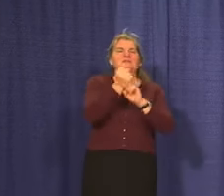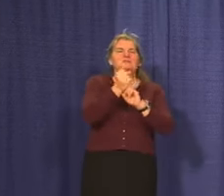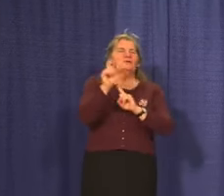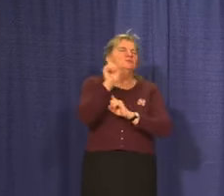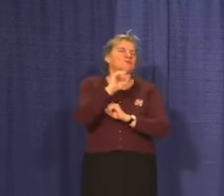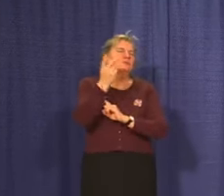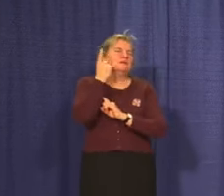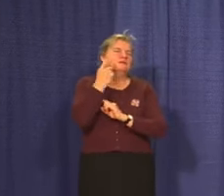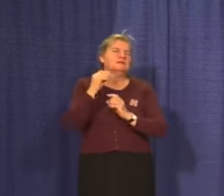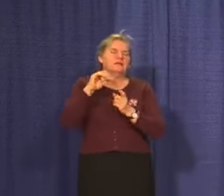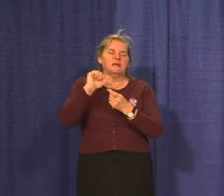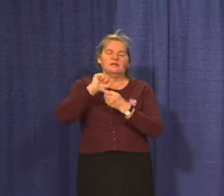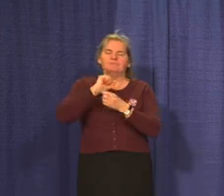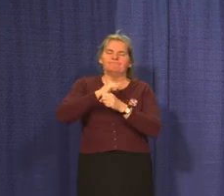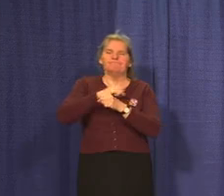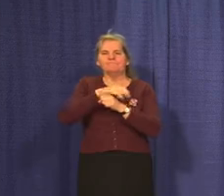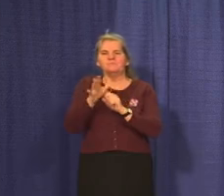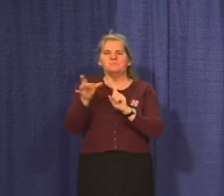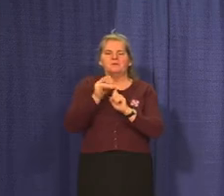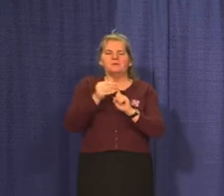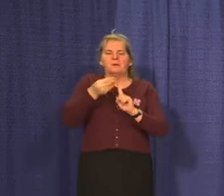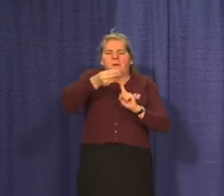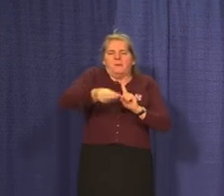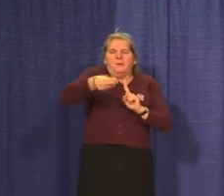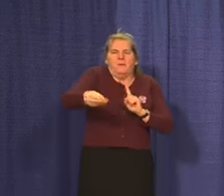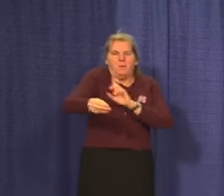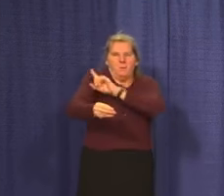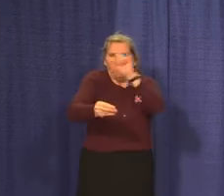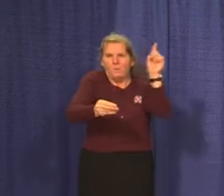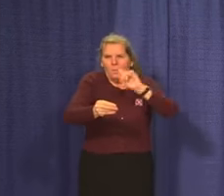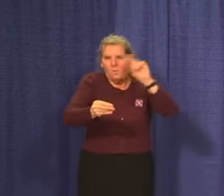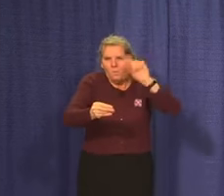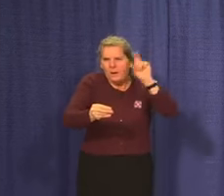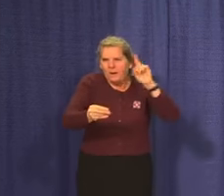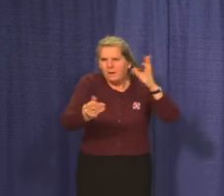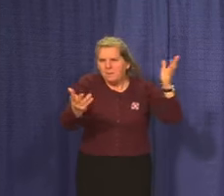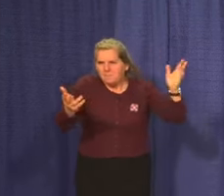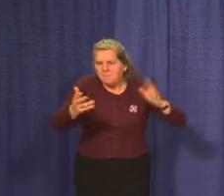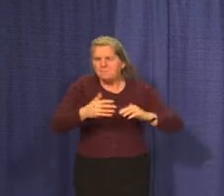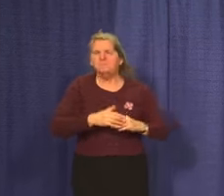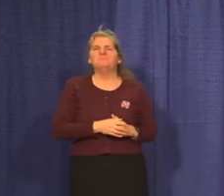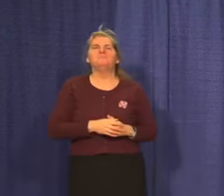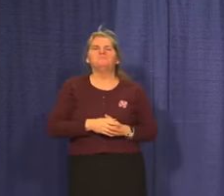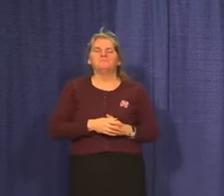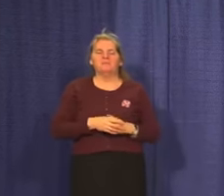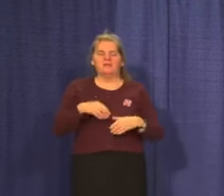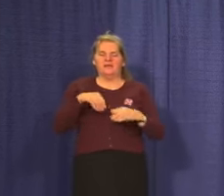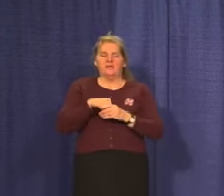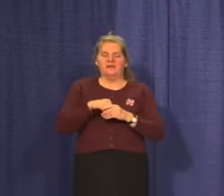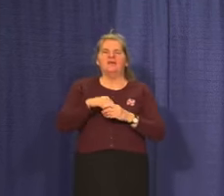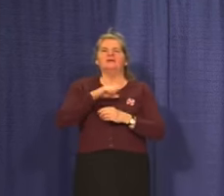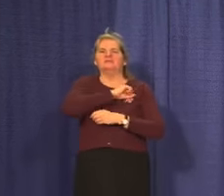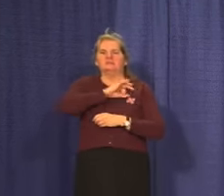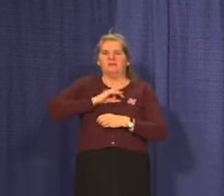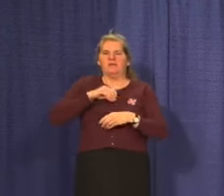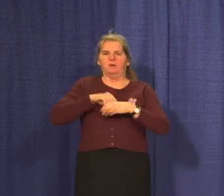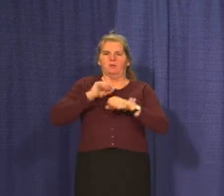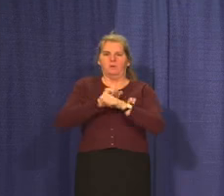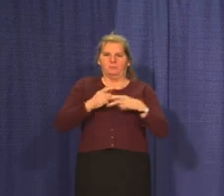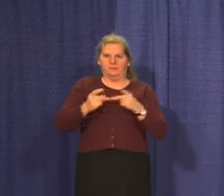SEE TRANSMISSION OCCURING. TRANSMISSION IS OCCURRING FOR EXAMPLE BETWEEN STAFF AND A WORKPLACE.